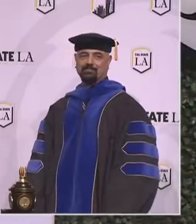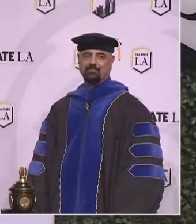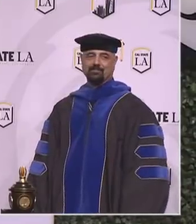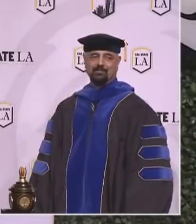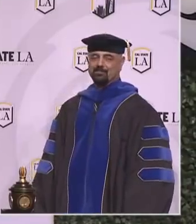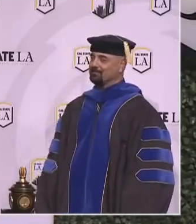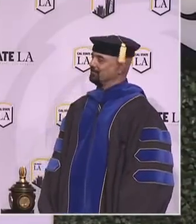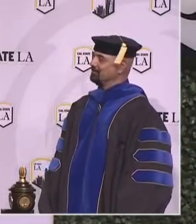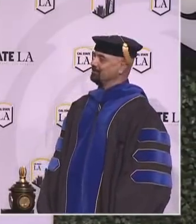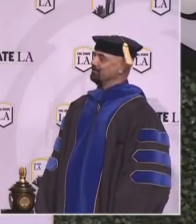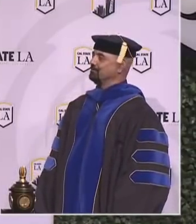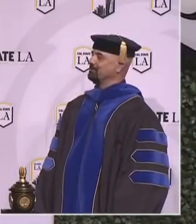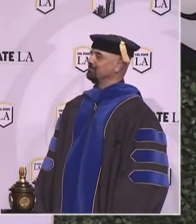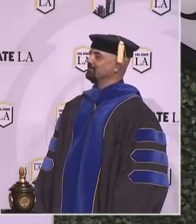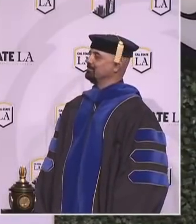HAVE BEEN CALLED]